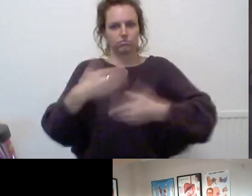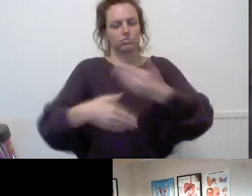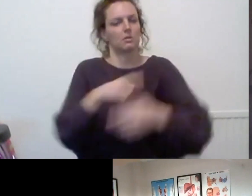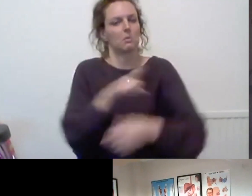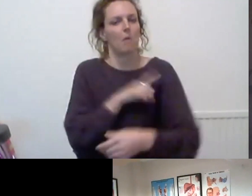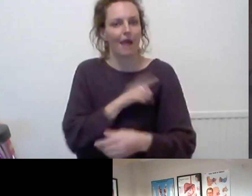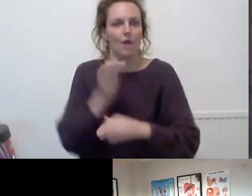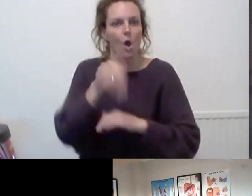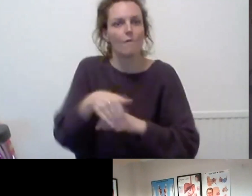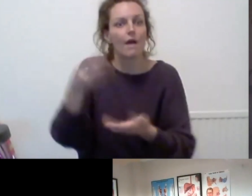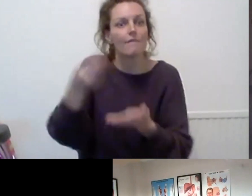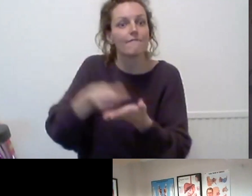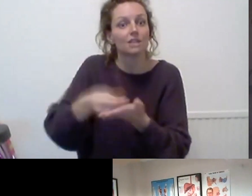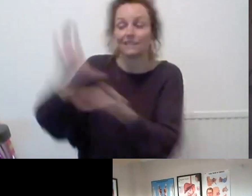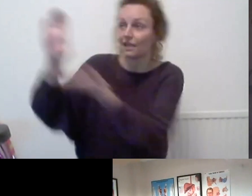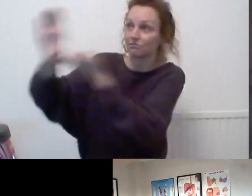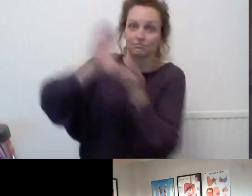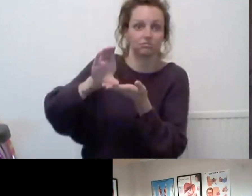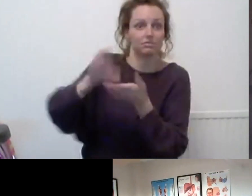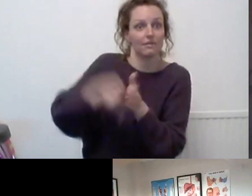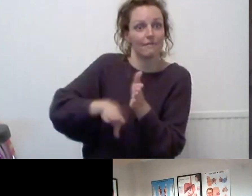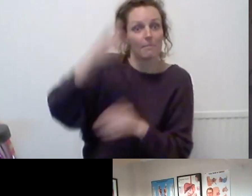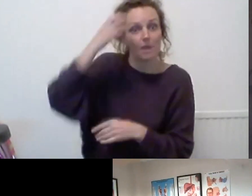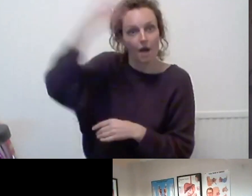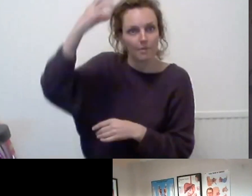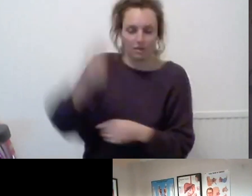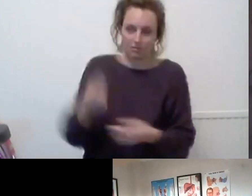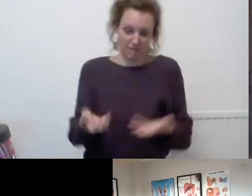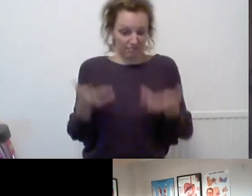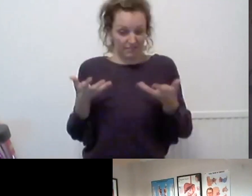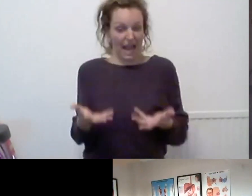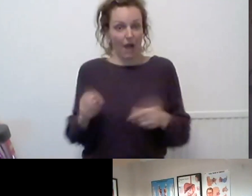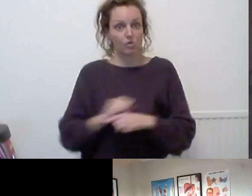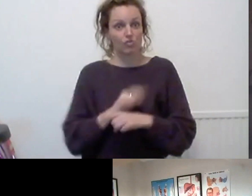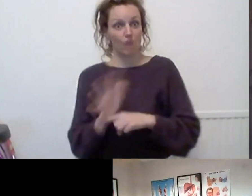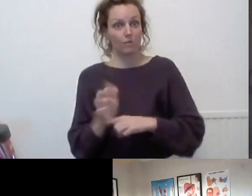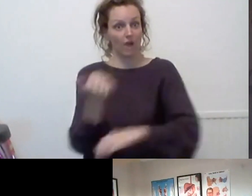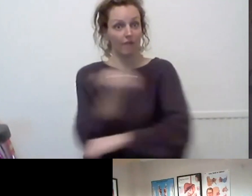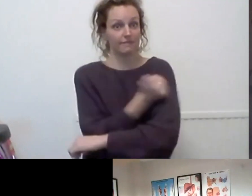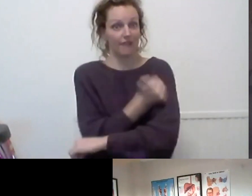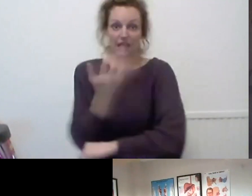of money to actually allow us to progress this trial. We've moved forward, there's I think the